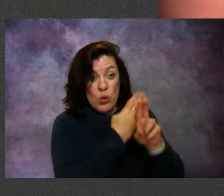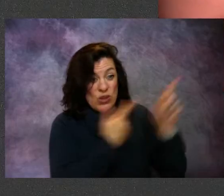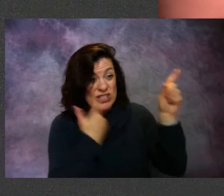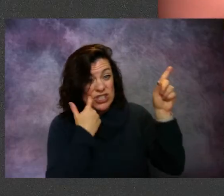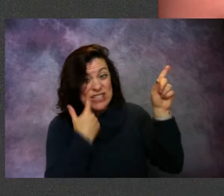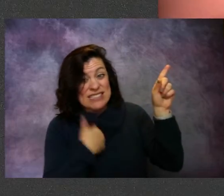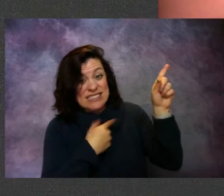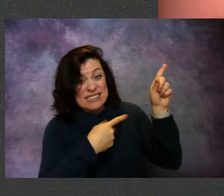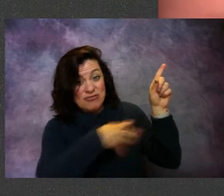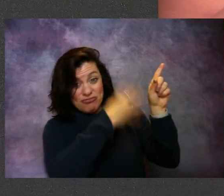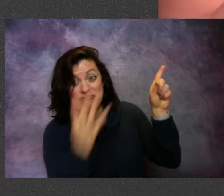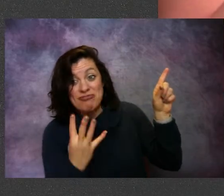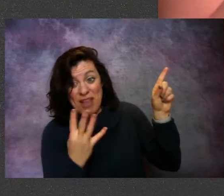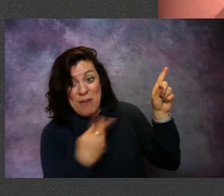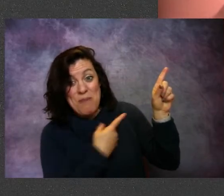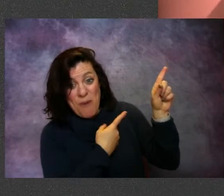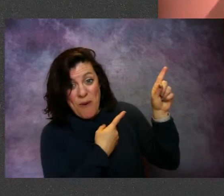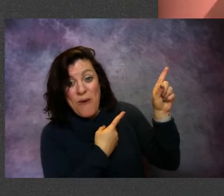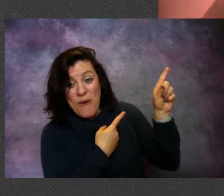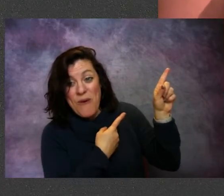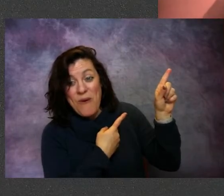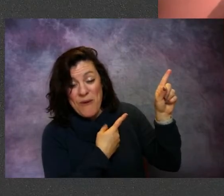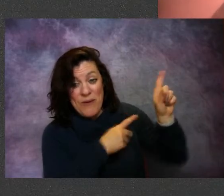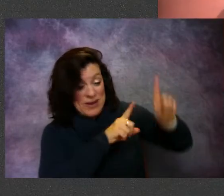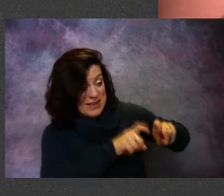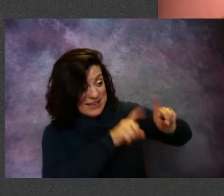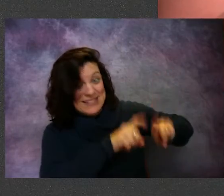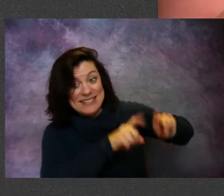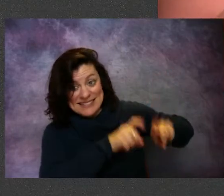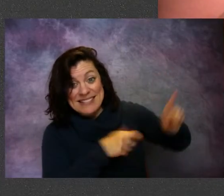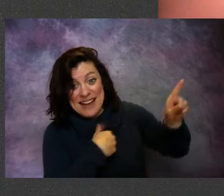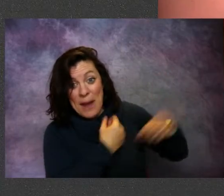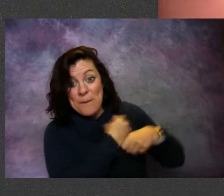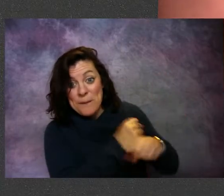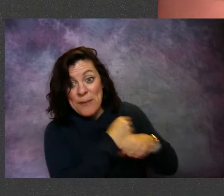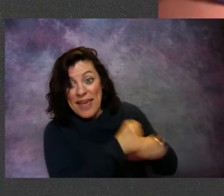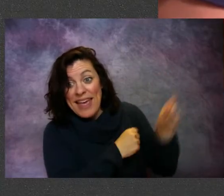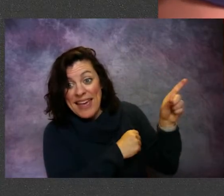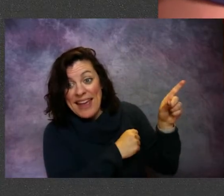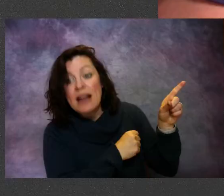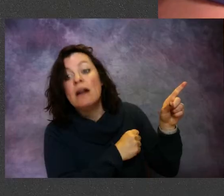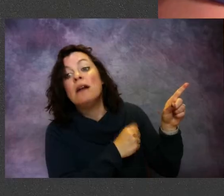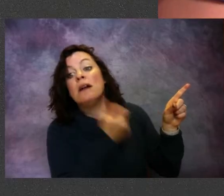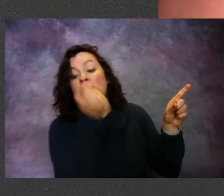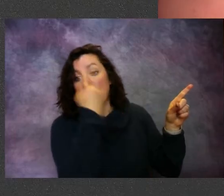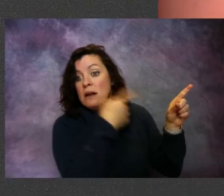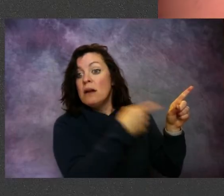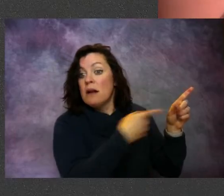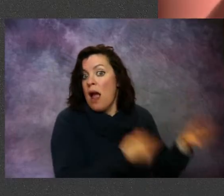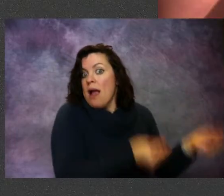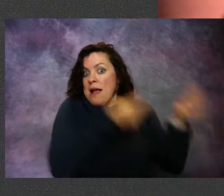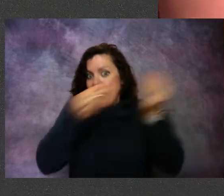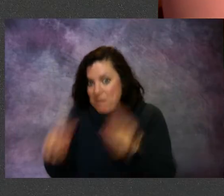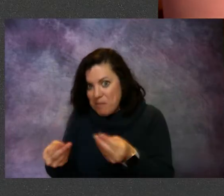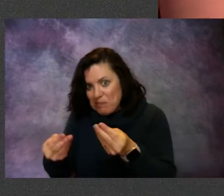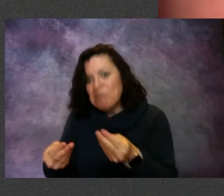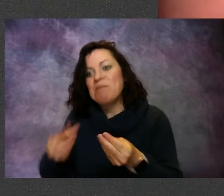So, here is the coffee filter that I made during our science experiment. Now, for our craft today, if you are going to use